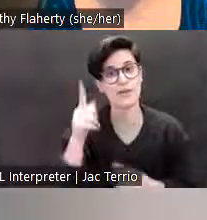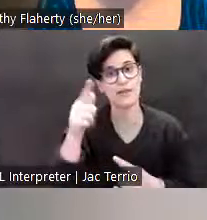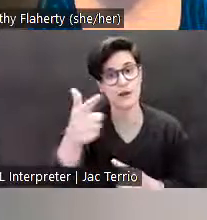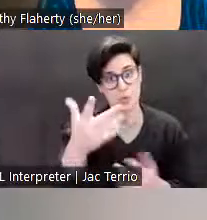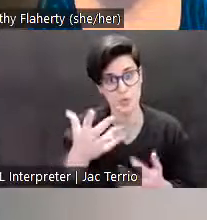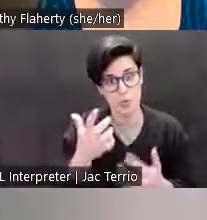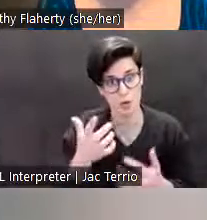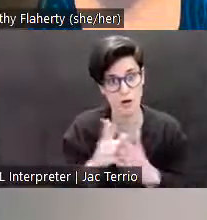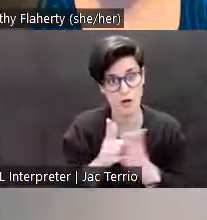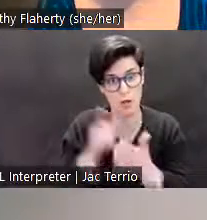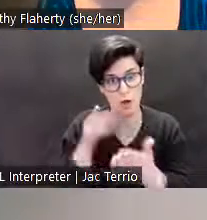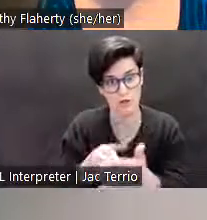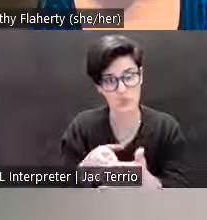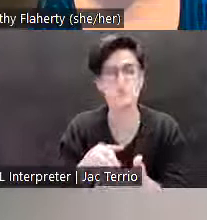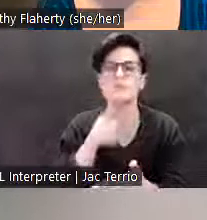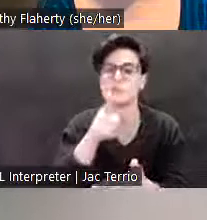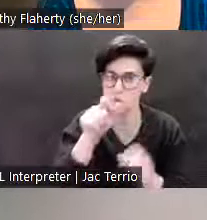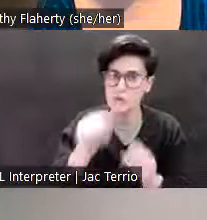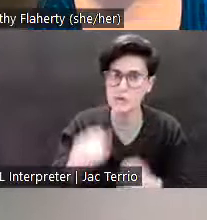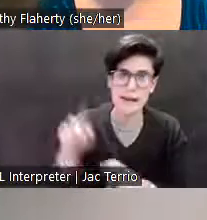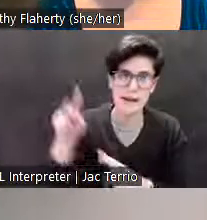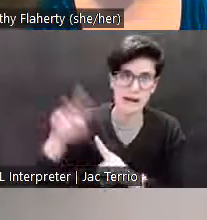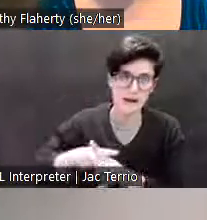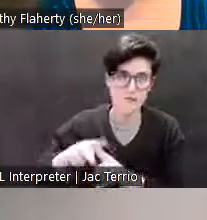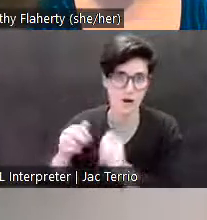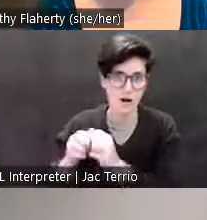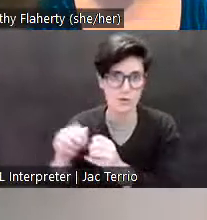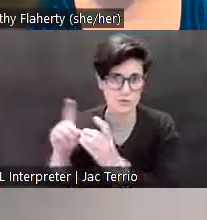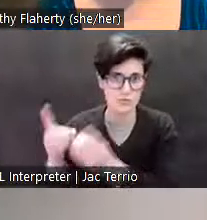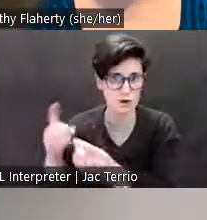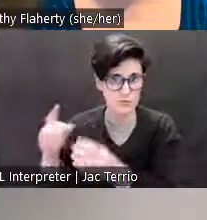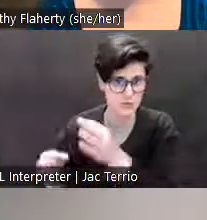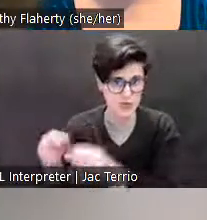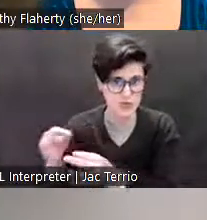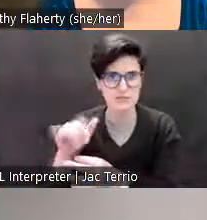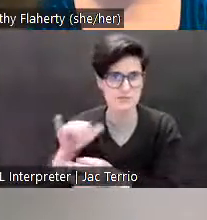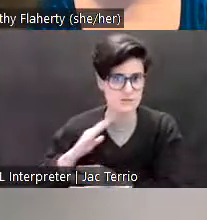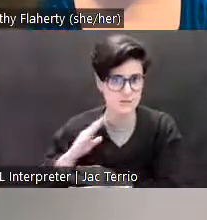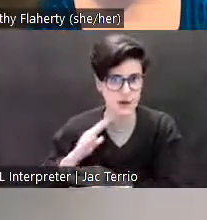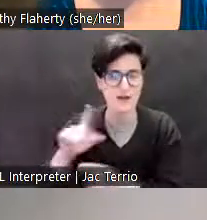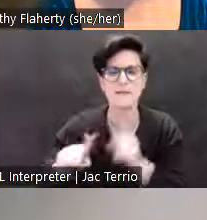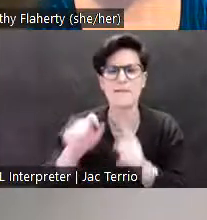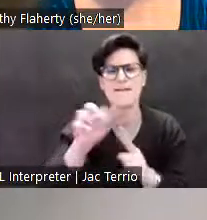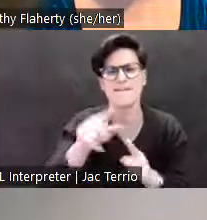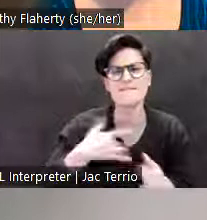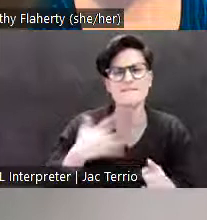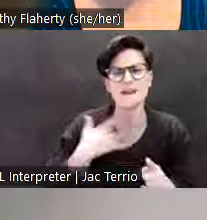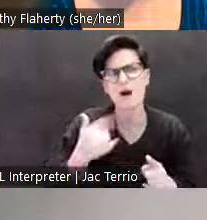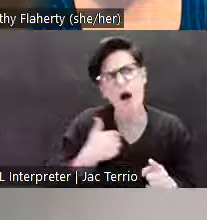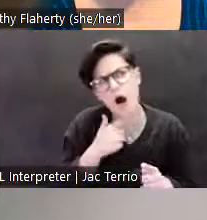file a complaint with the Department of Justice, and that's fine. 15:33:23 But if you also feel like you might want to file a lawsuit, even if you don't